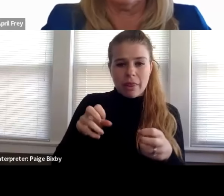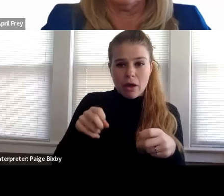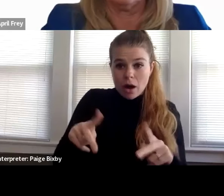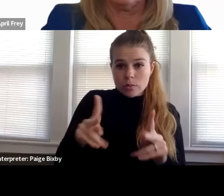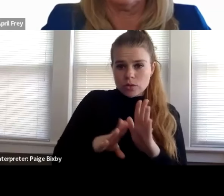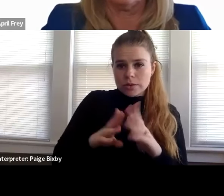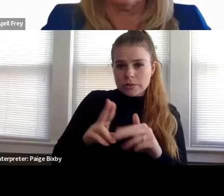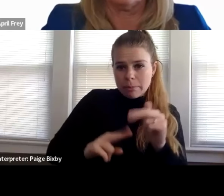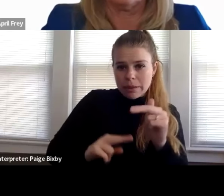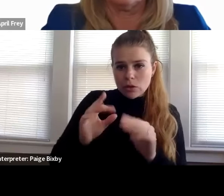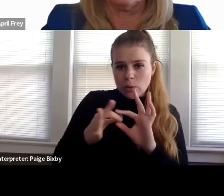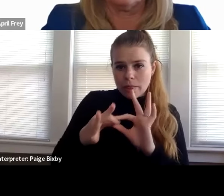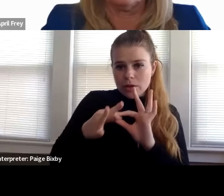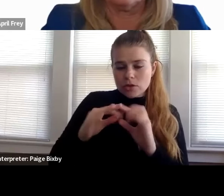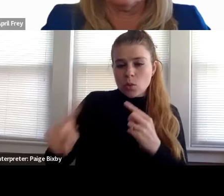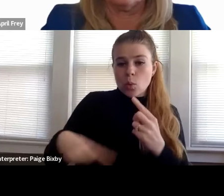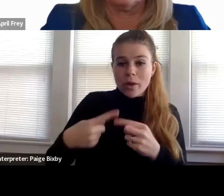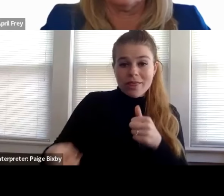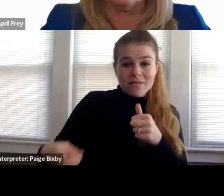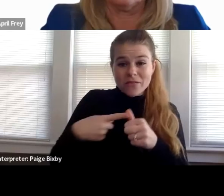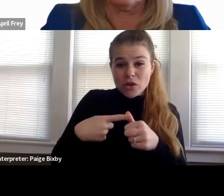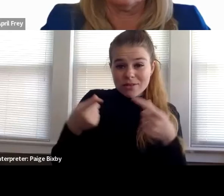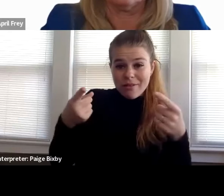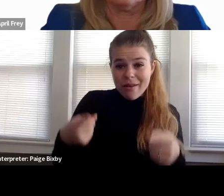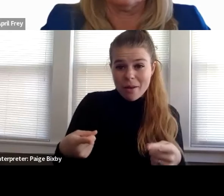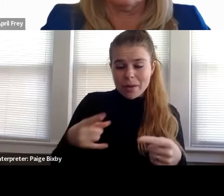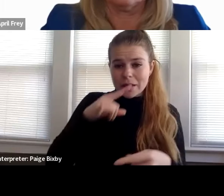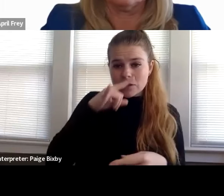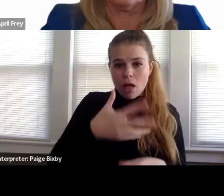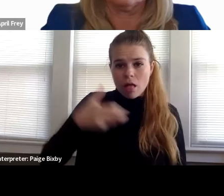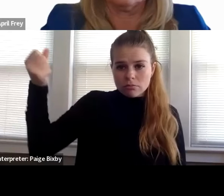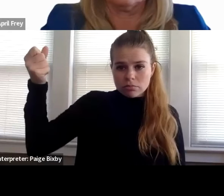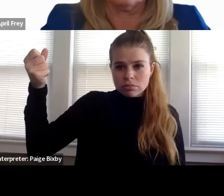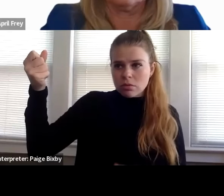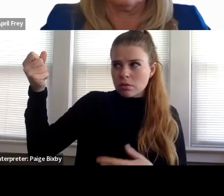when the first thing that happens is a child is removed. I know we're talking about trying